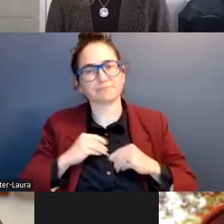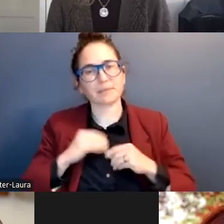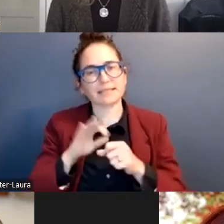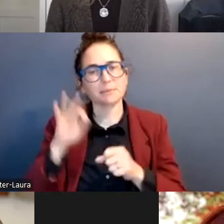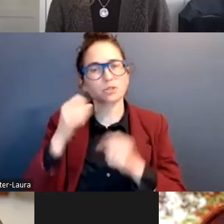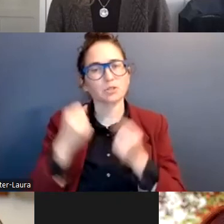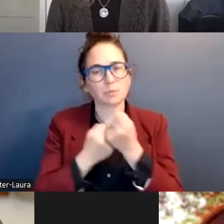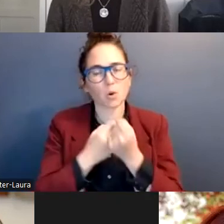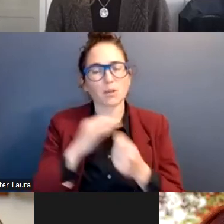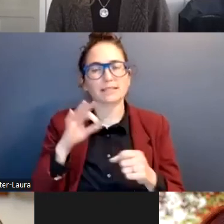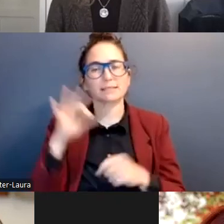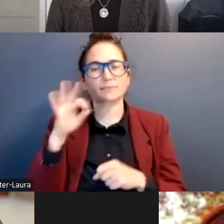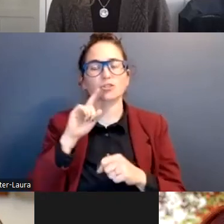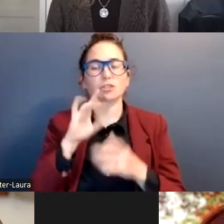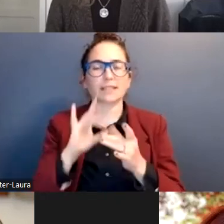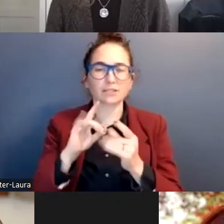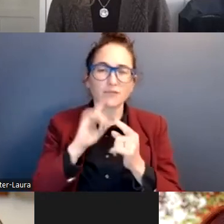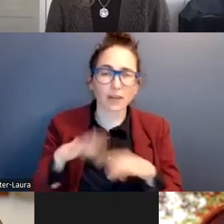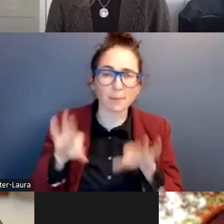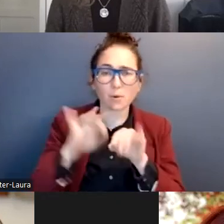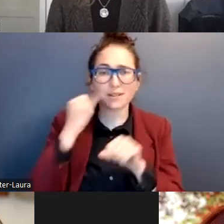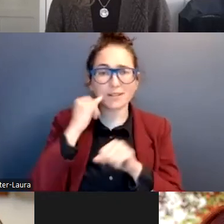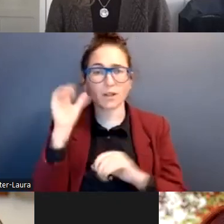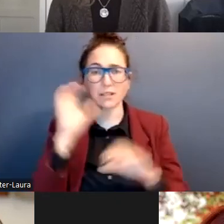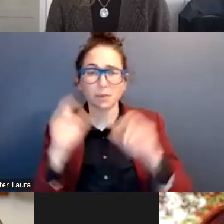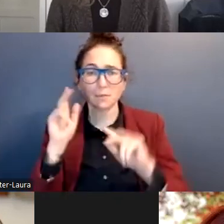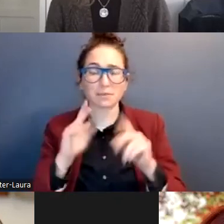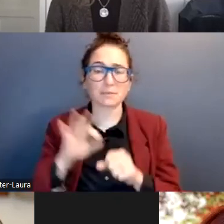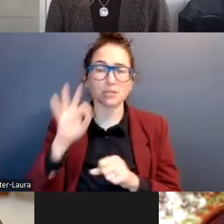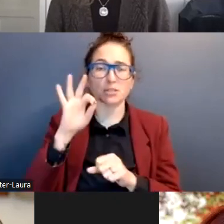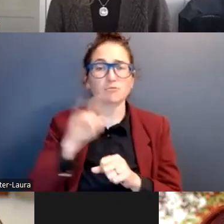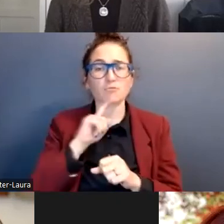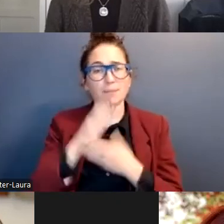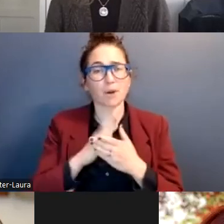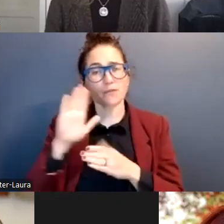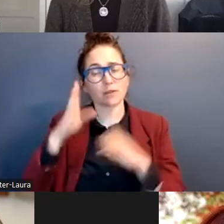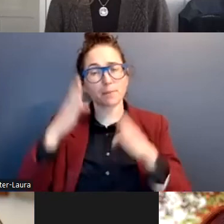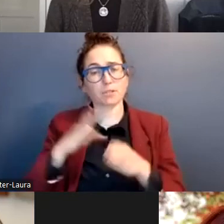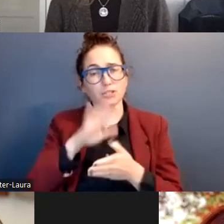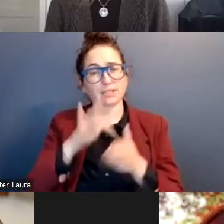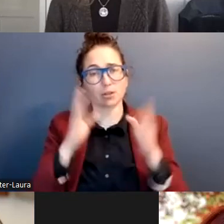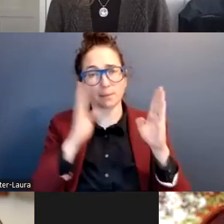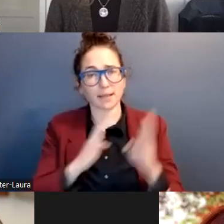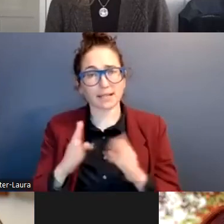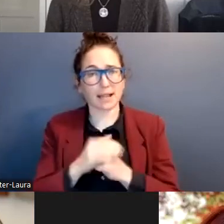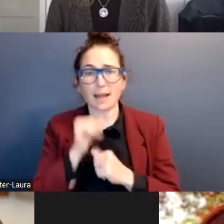connections. And if we're not exploring people's spirituality as part of part of Person centered planning, I'm not saying religion I'm they could